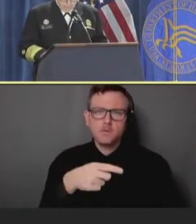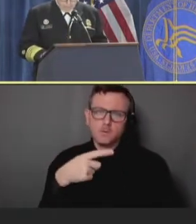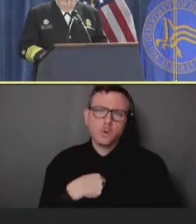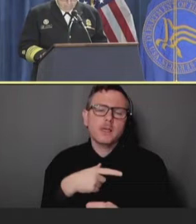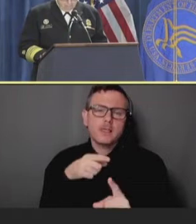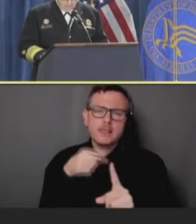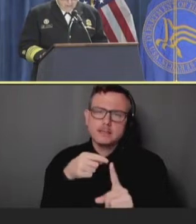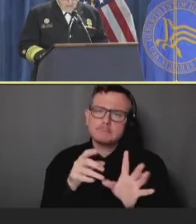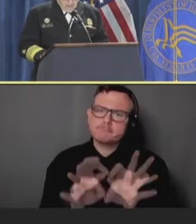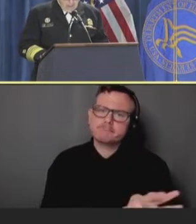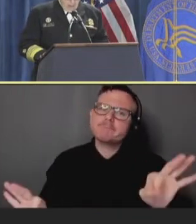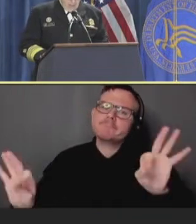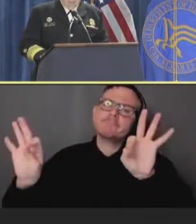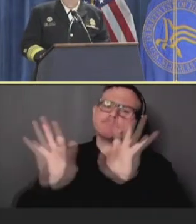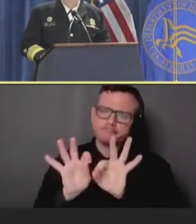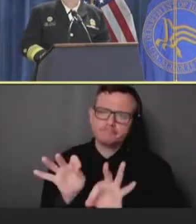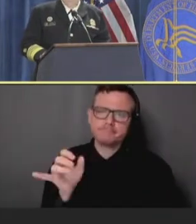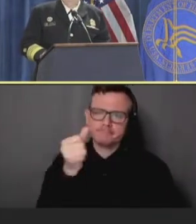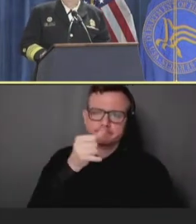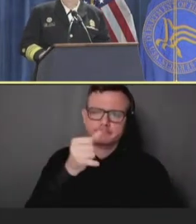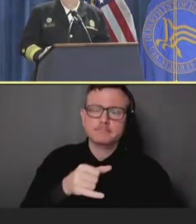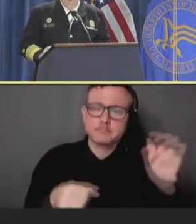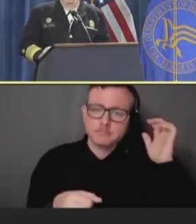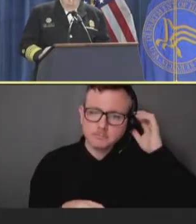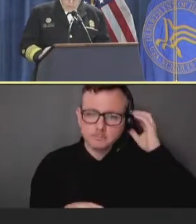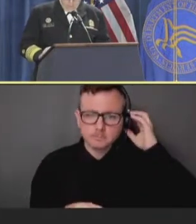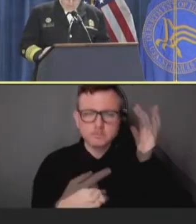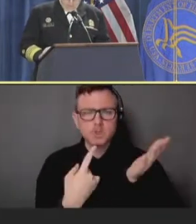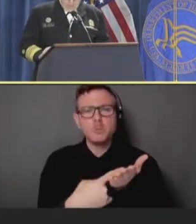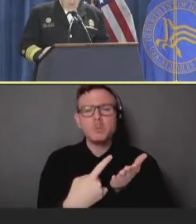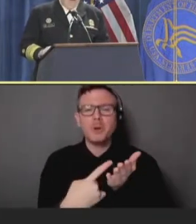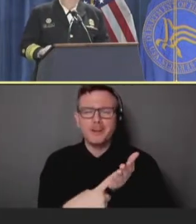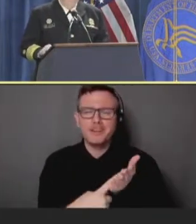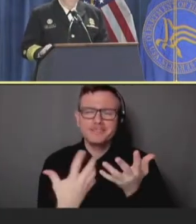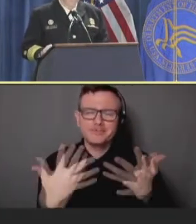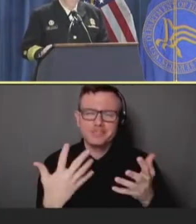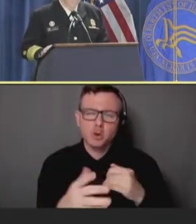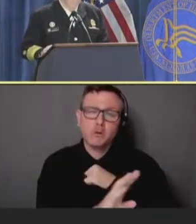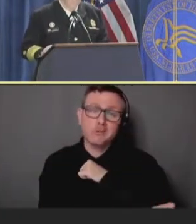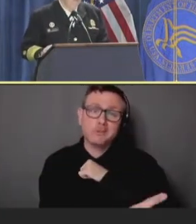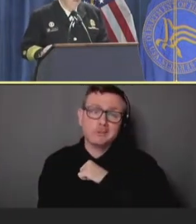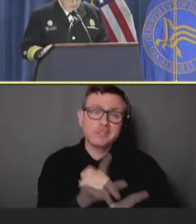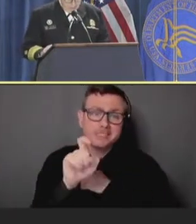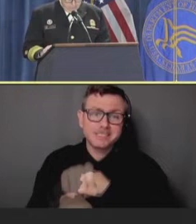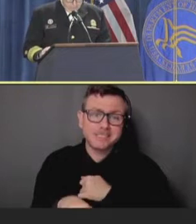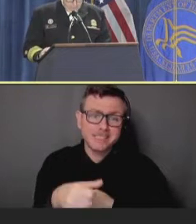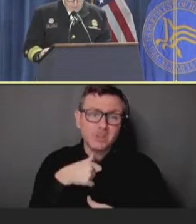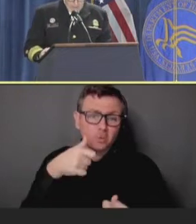Now, talked about being fall. So, we have to think about flu vaccinations.